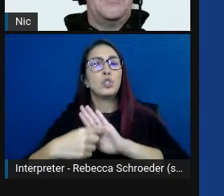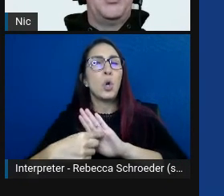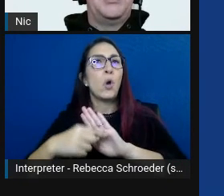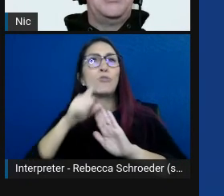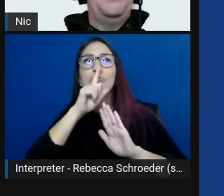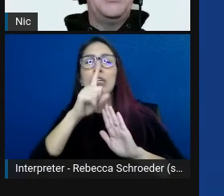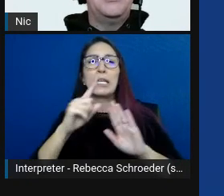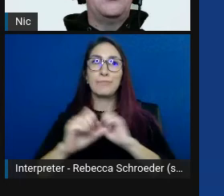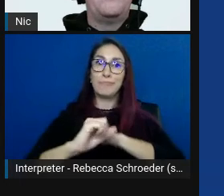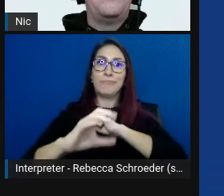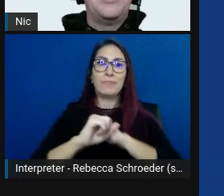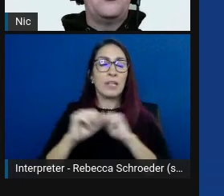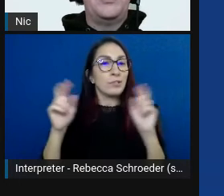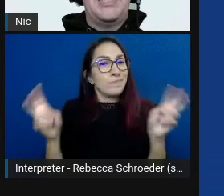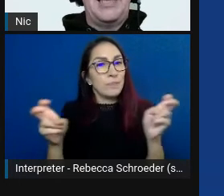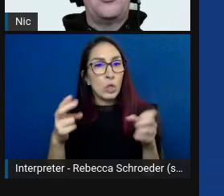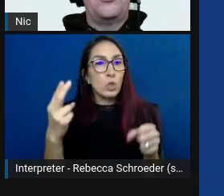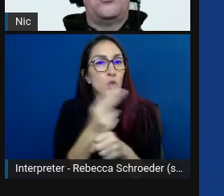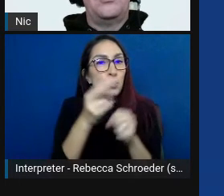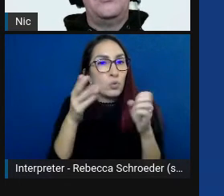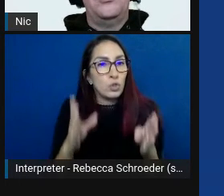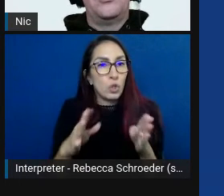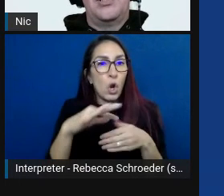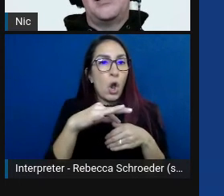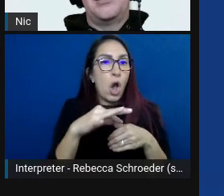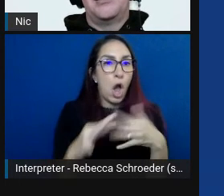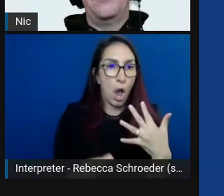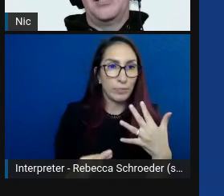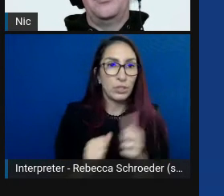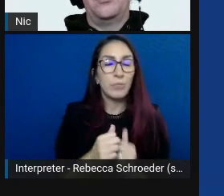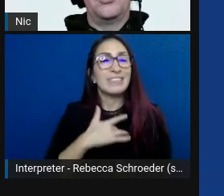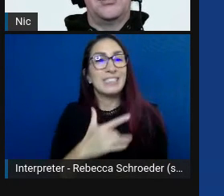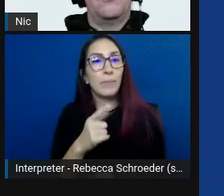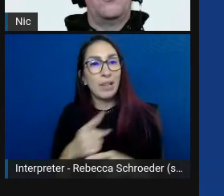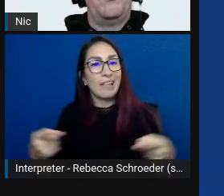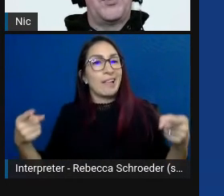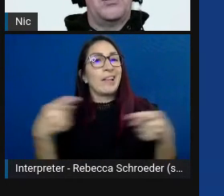but they typically conflict with actual user-assistive technology.